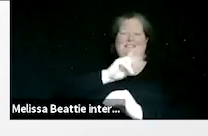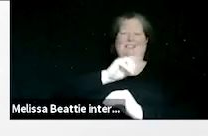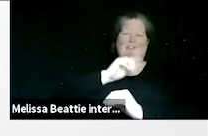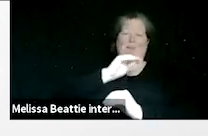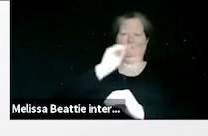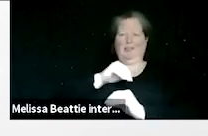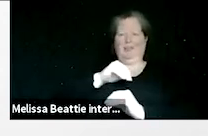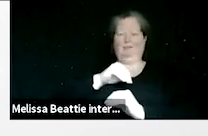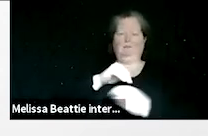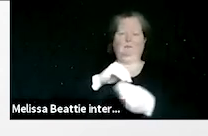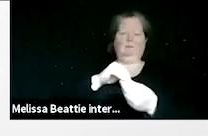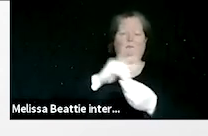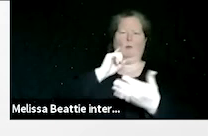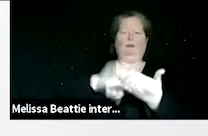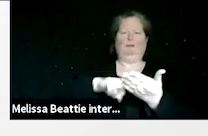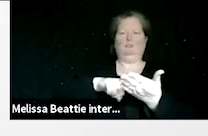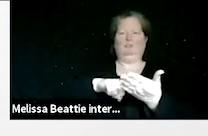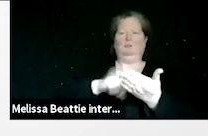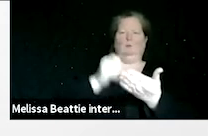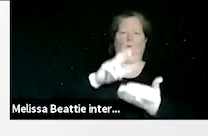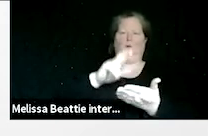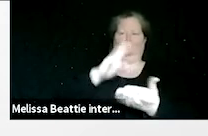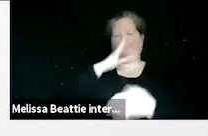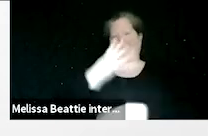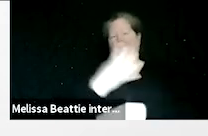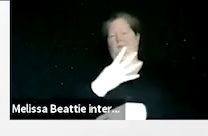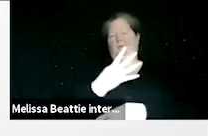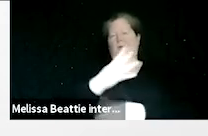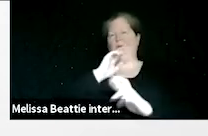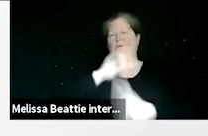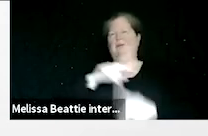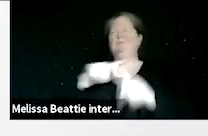Ben Woelk: Non response rate to it when we started in the 98th percentile.